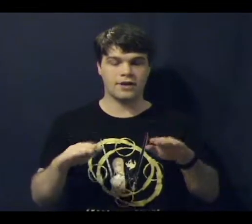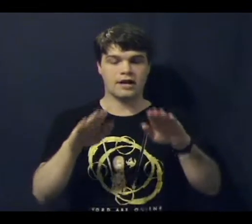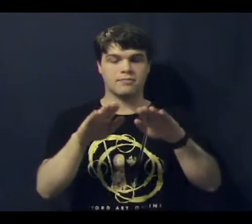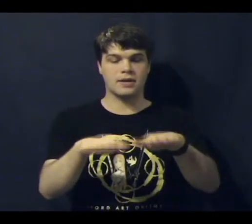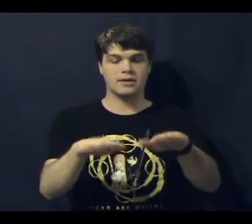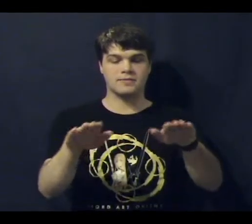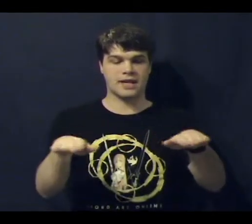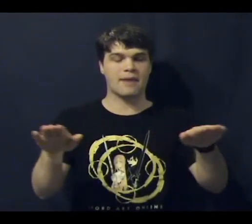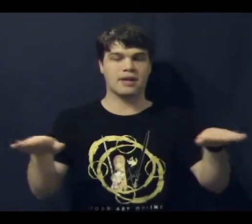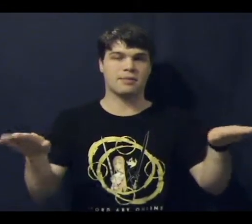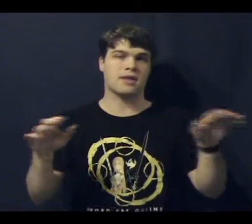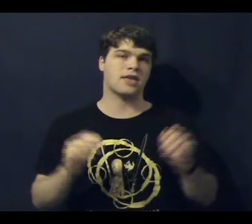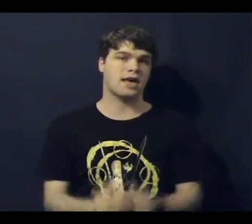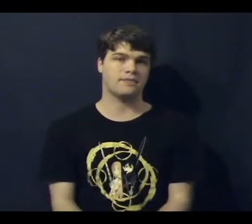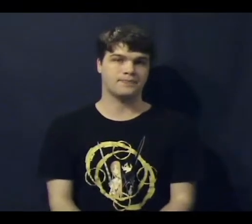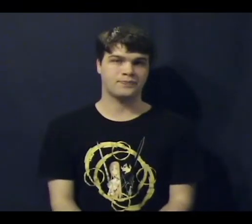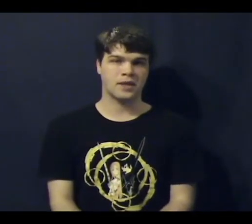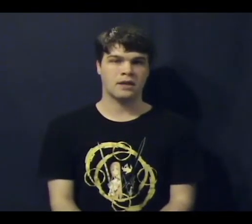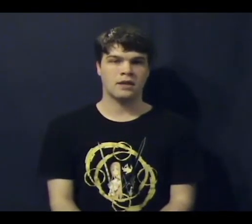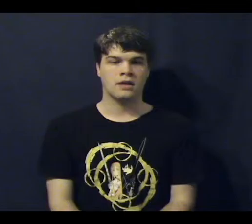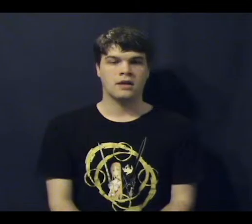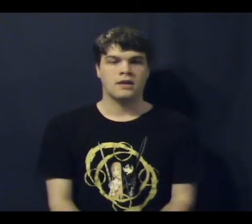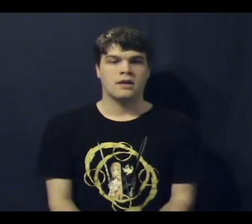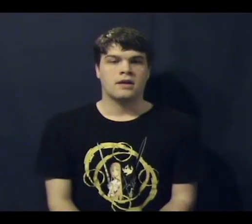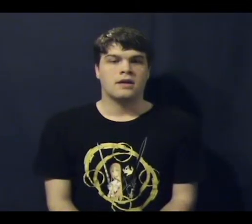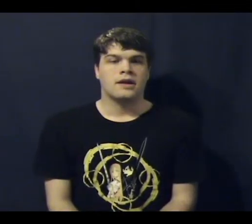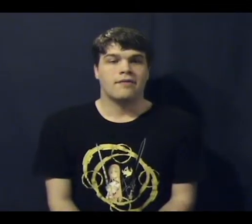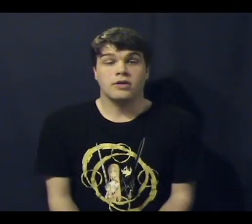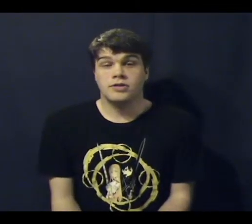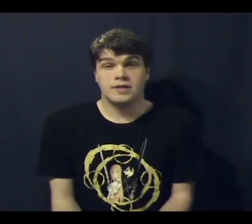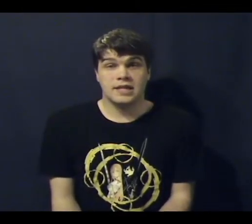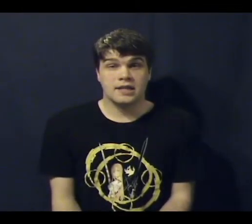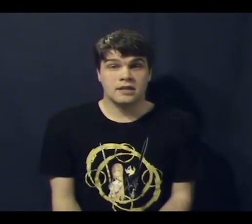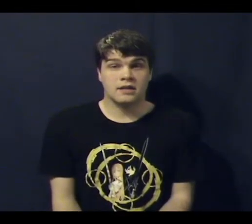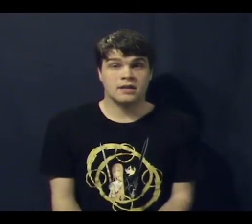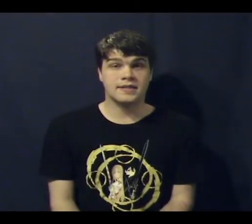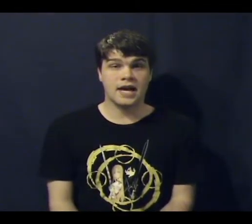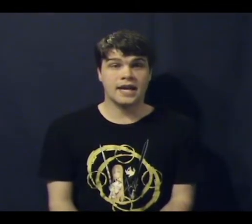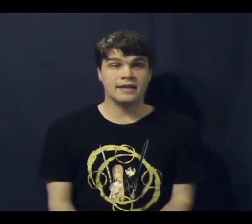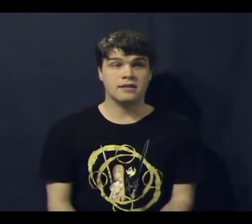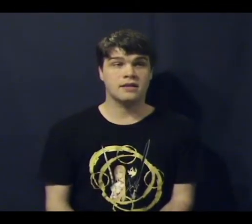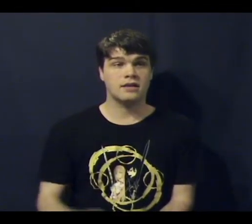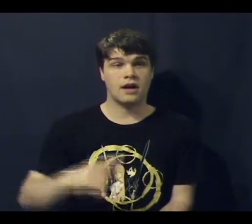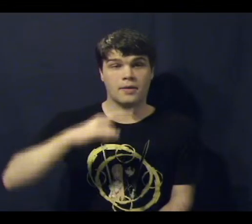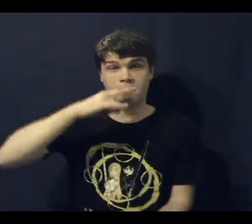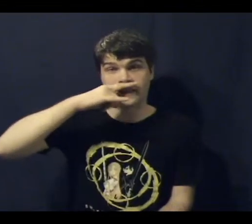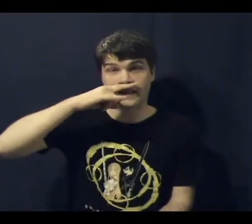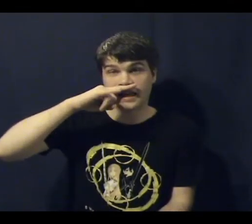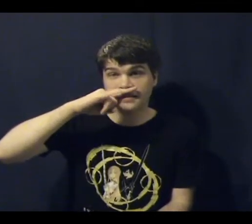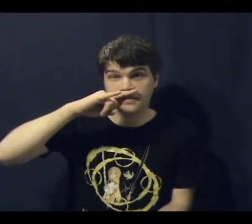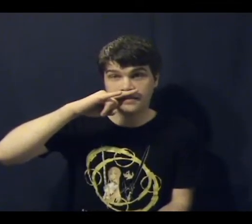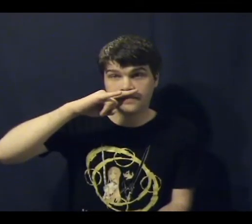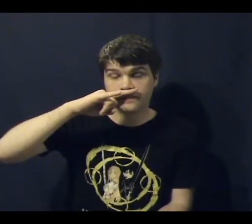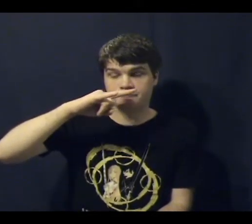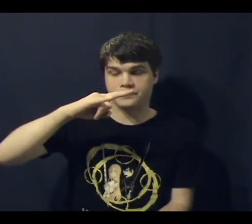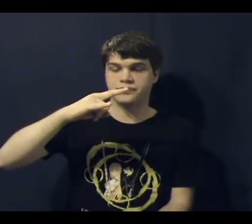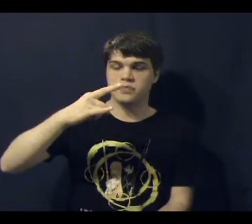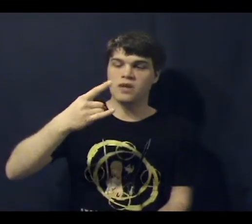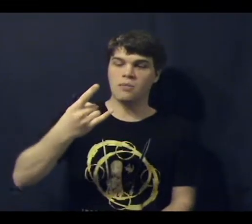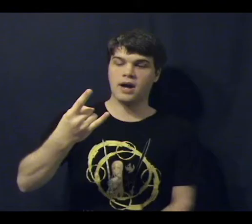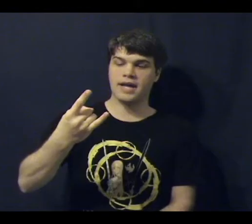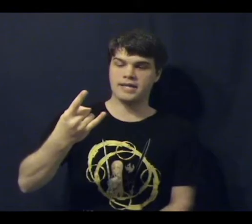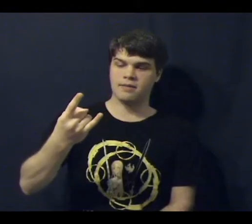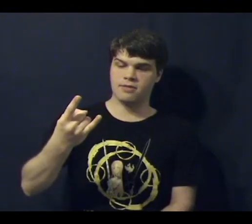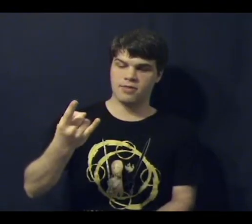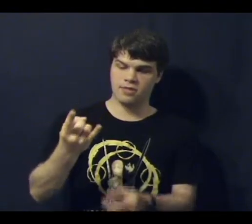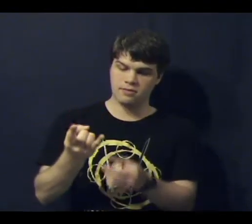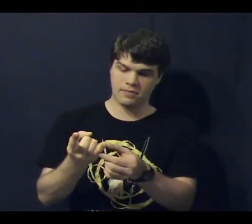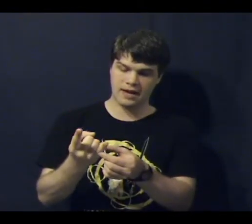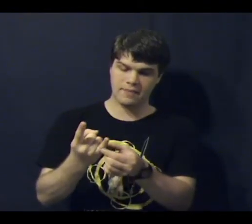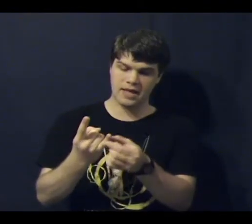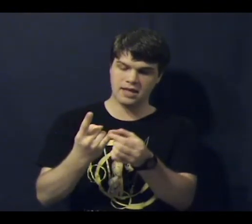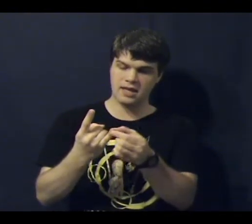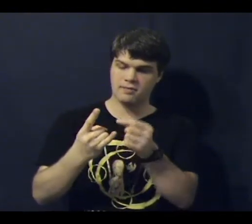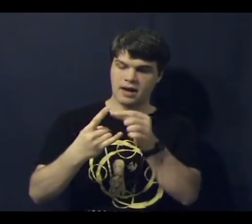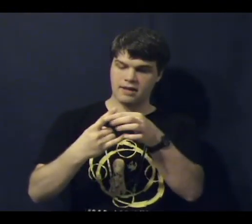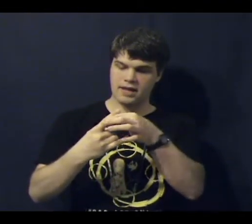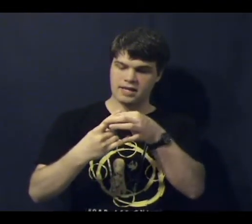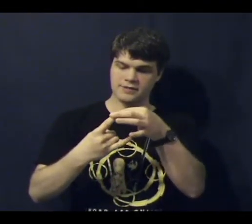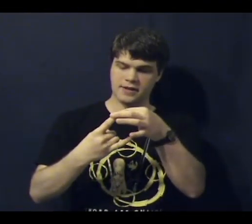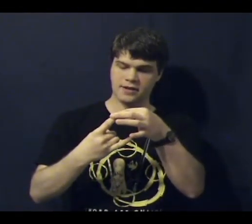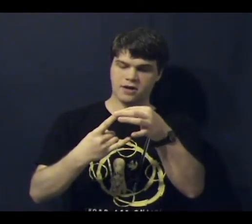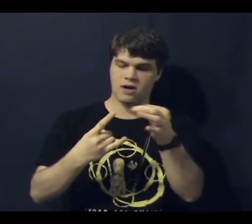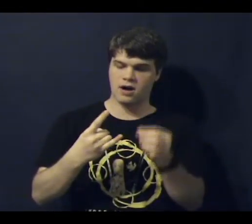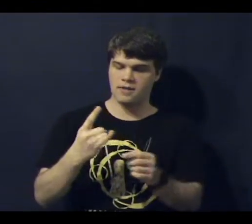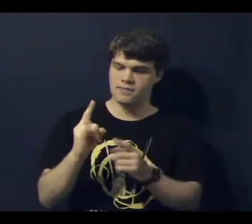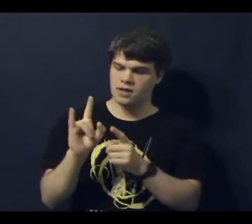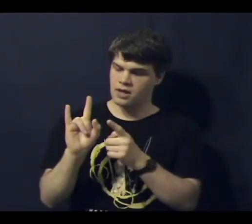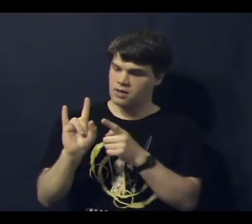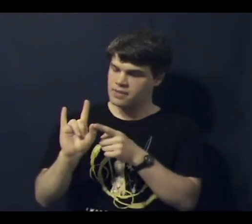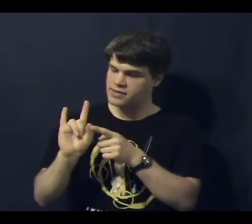of your hand, but you're tapping on the head. I've also seen a sign, kid. My pinky and my index finger are up my thumb